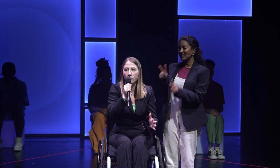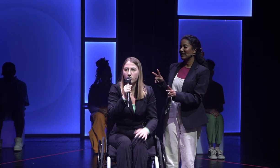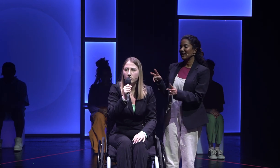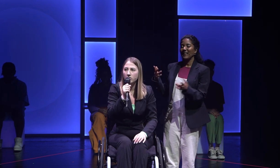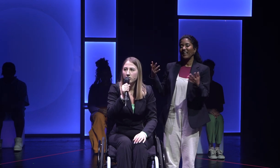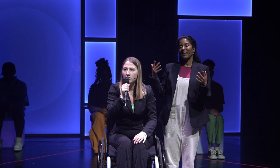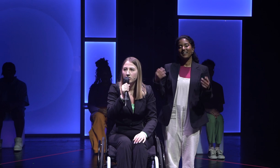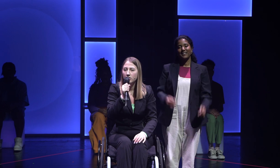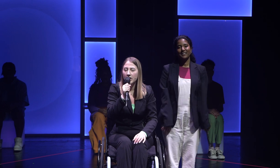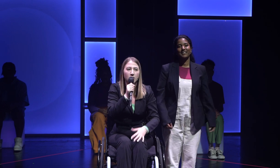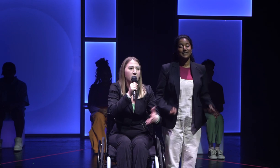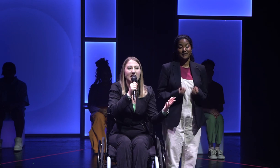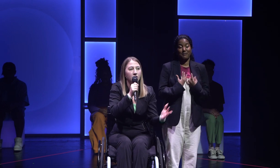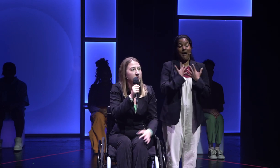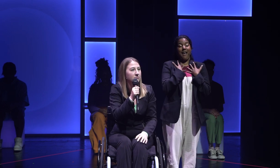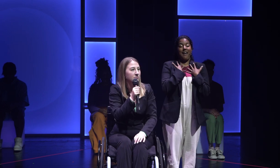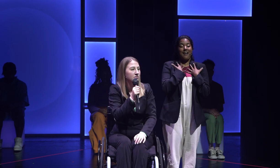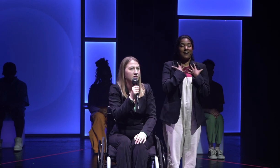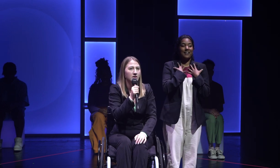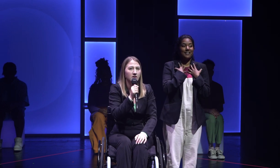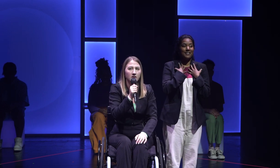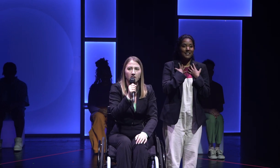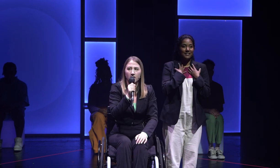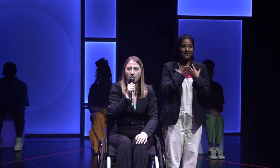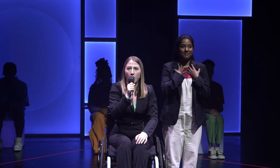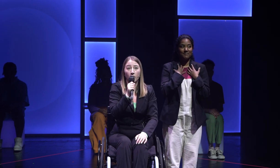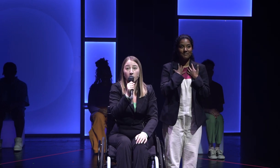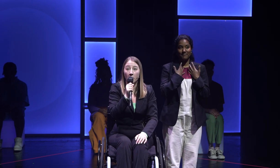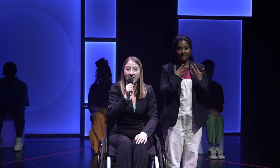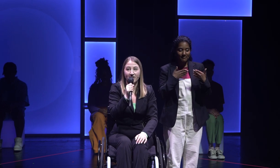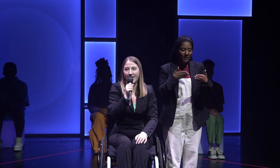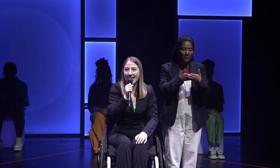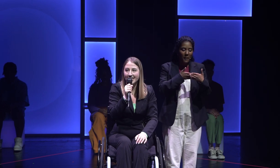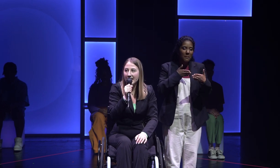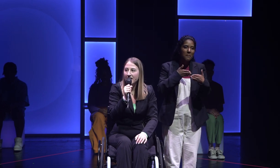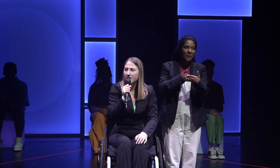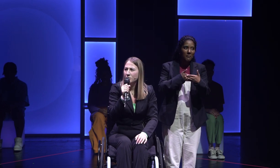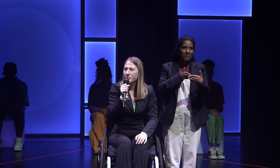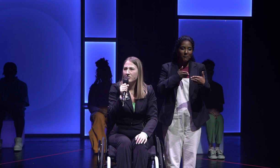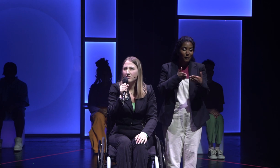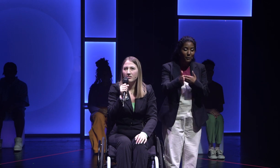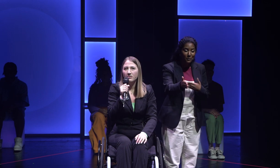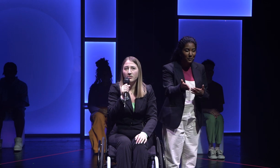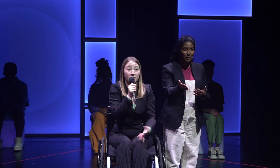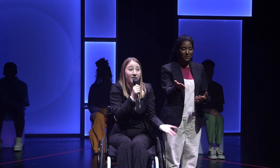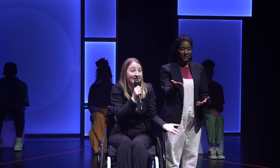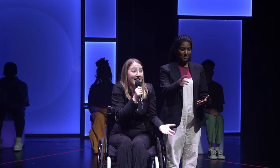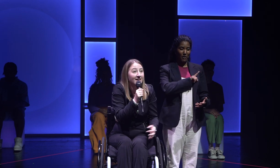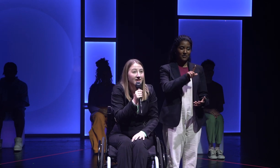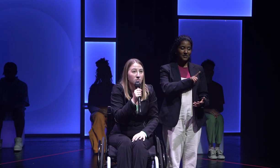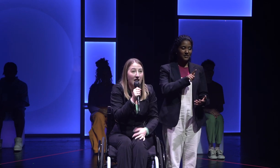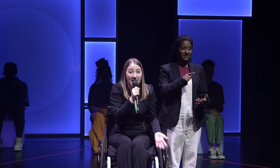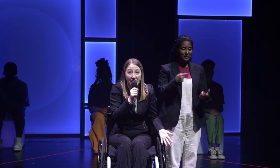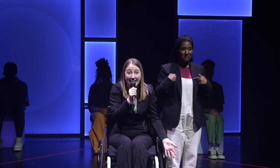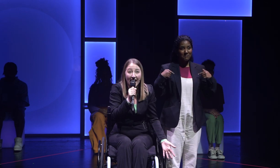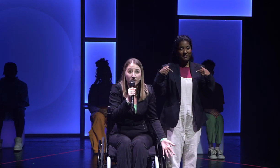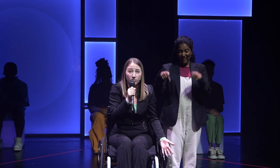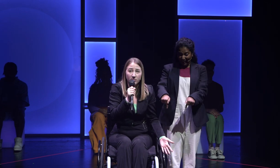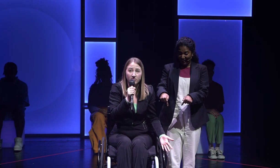inspirational? Overcoming adversity? Just the fact that I'm here